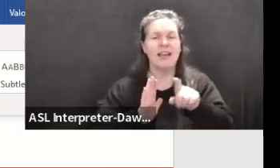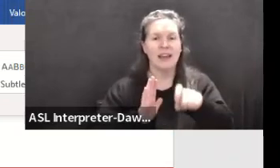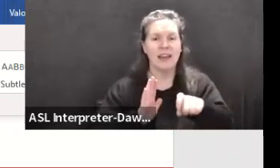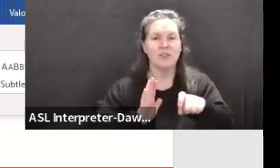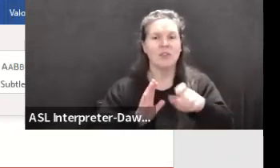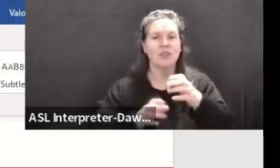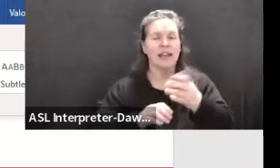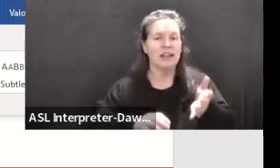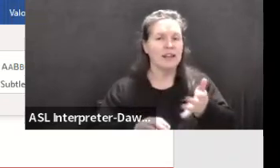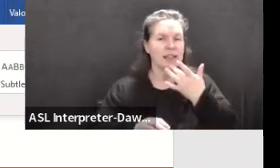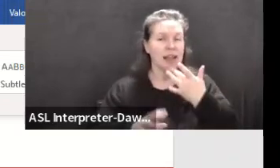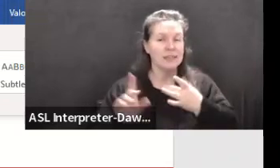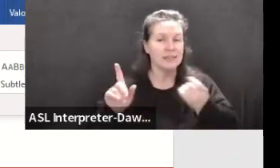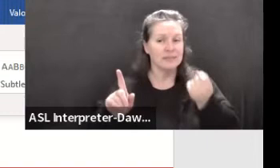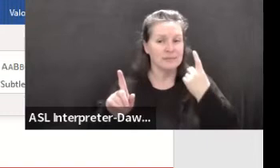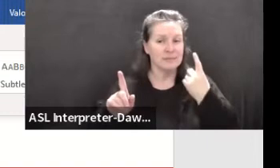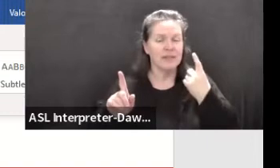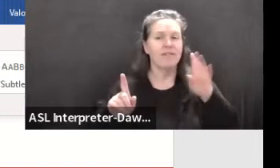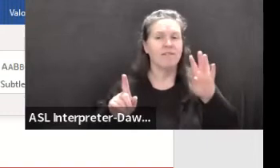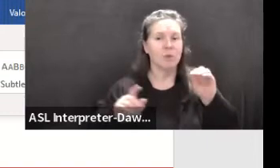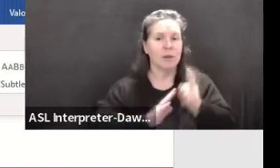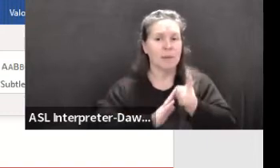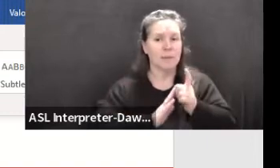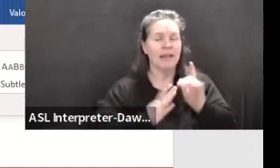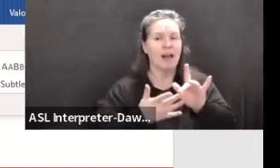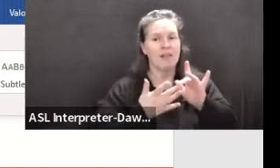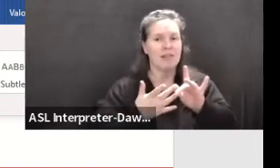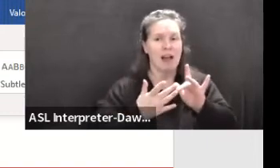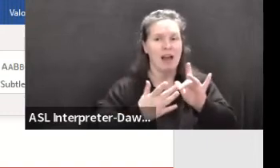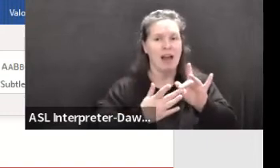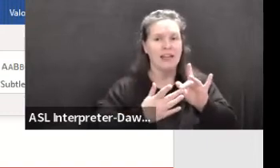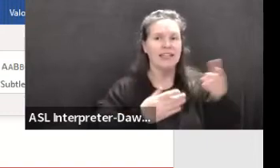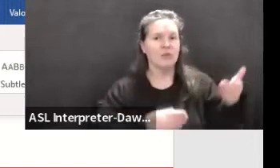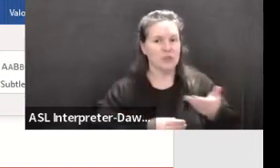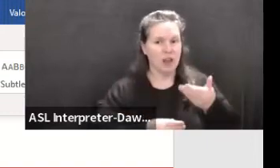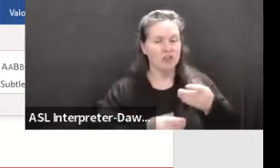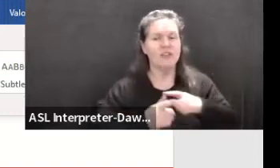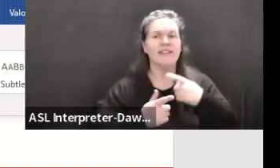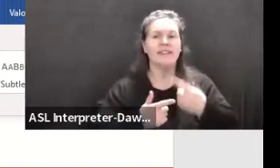with this 40 minute online version. And then as they are in their work,